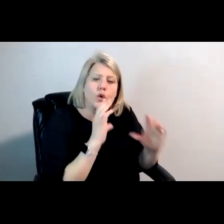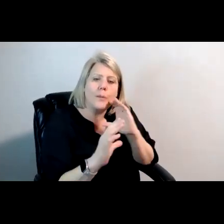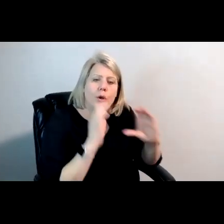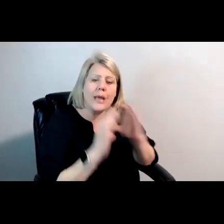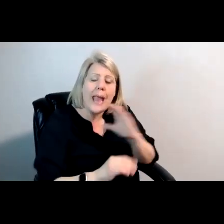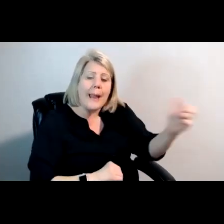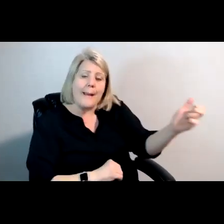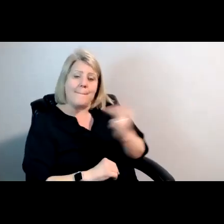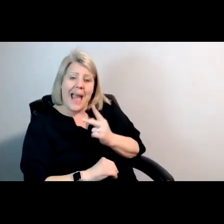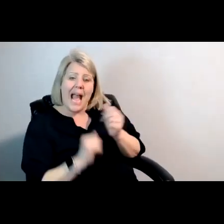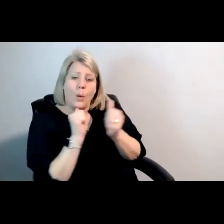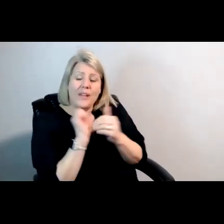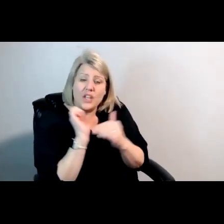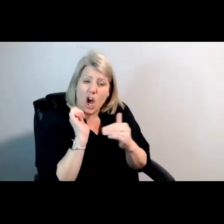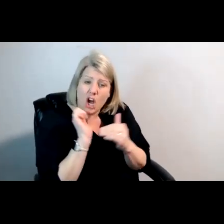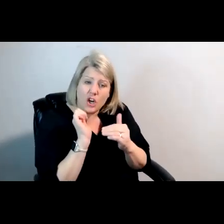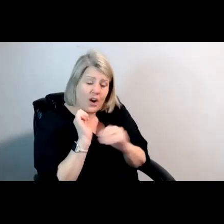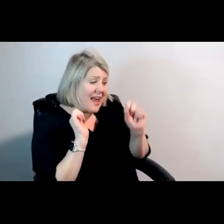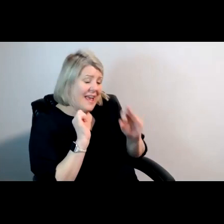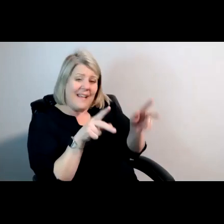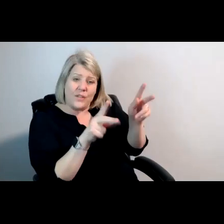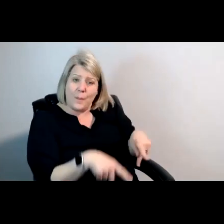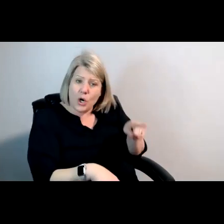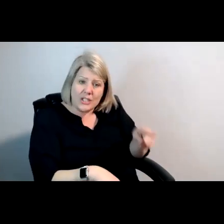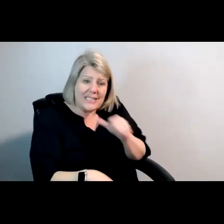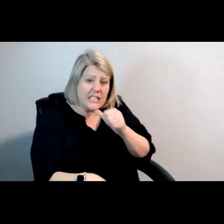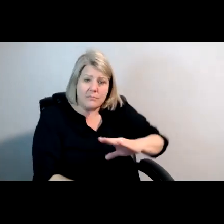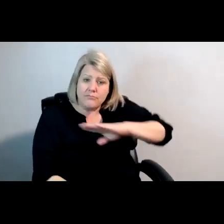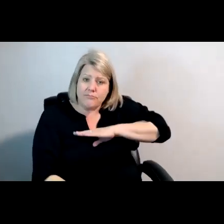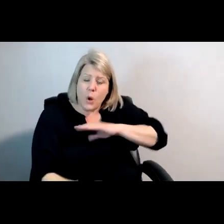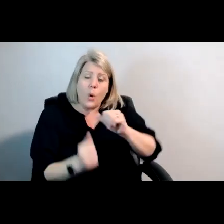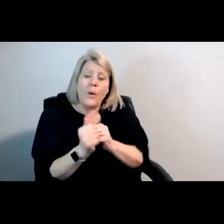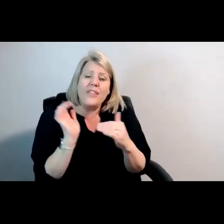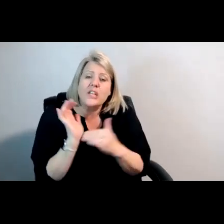If the person is unhappy with the doctor's orders, you know, we've had people